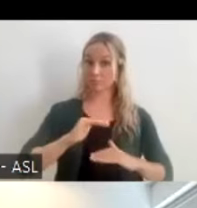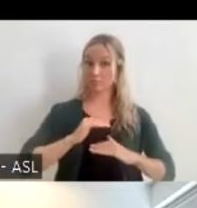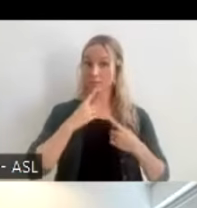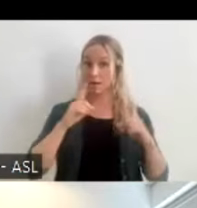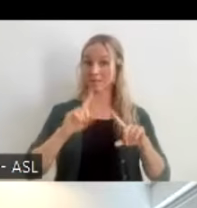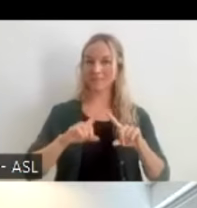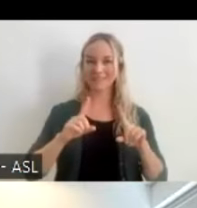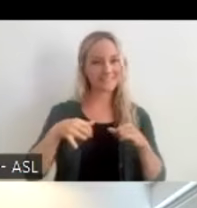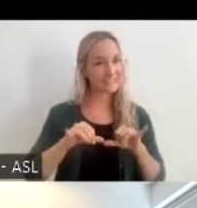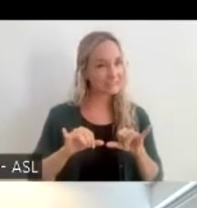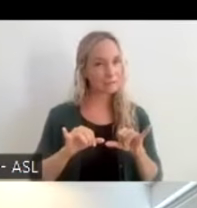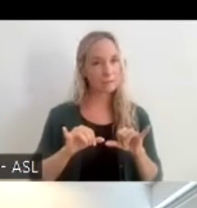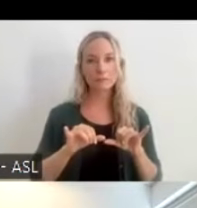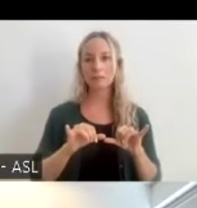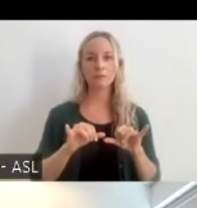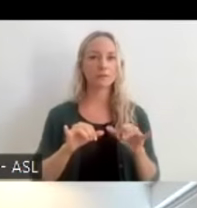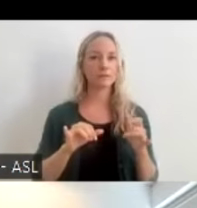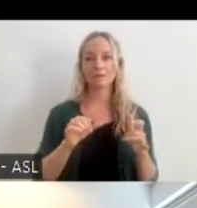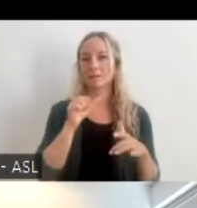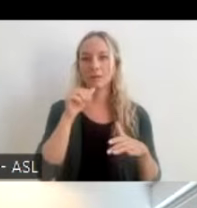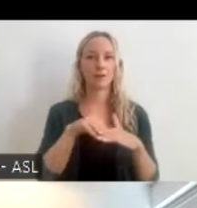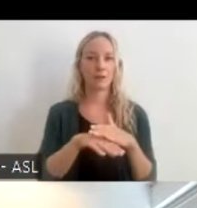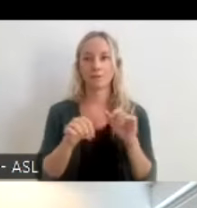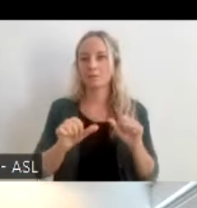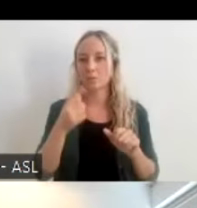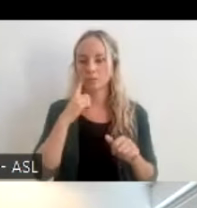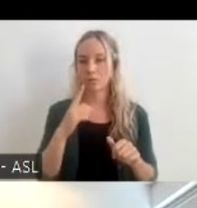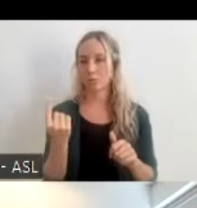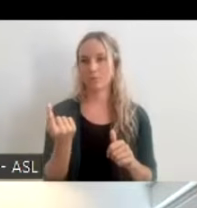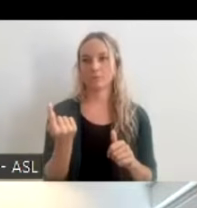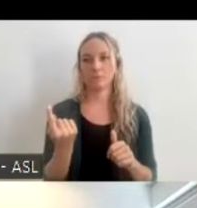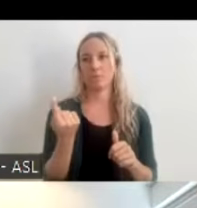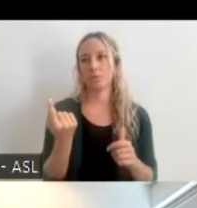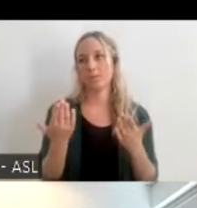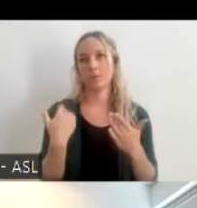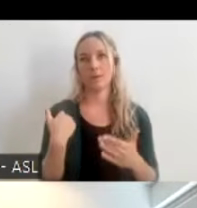disability or some type of distinct need related to their